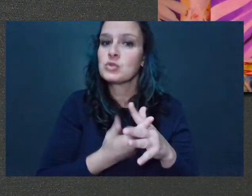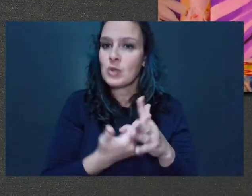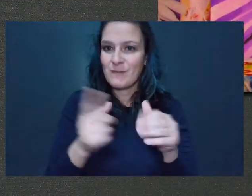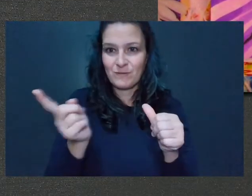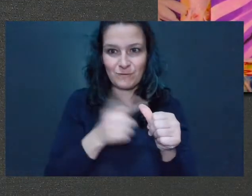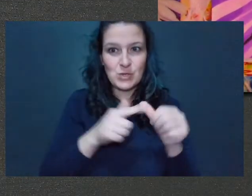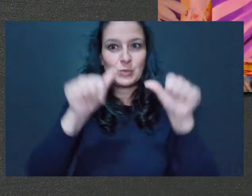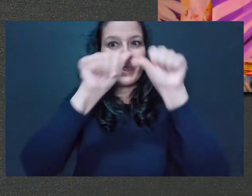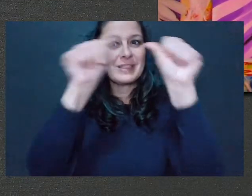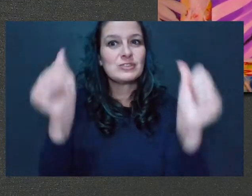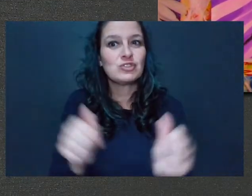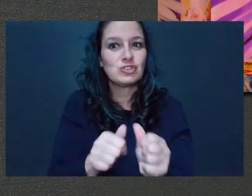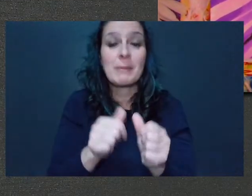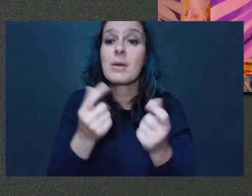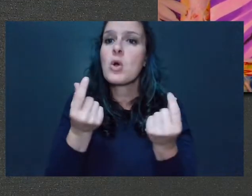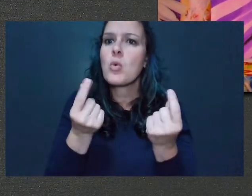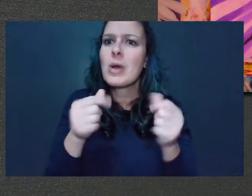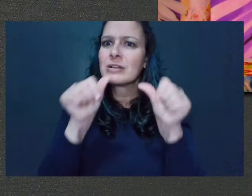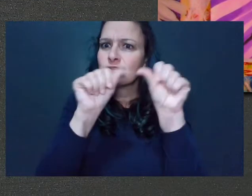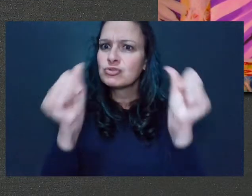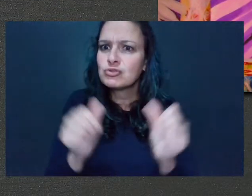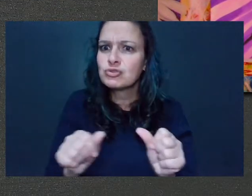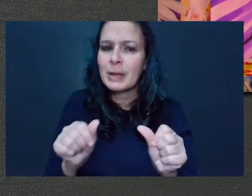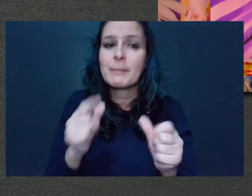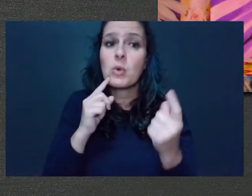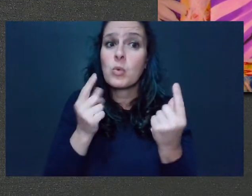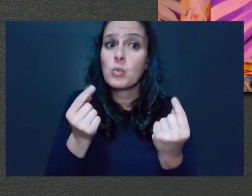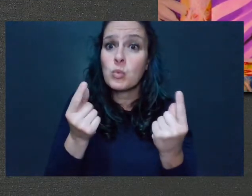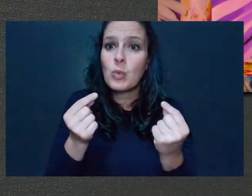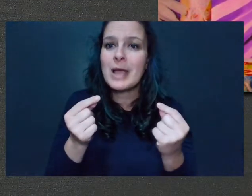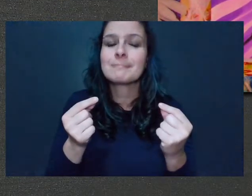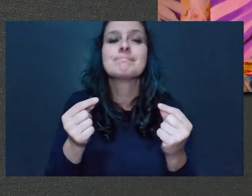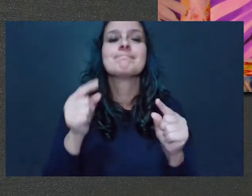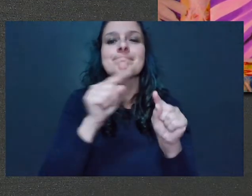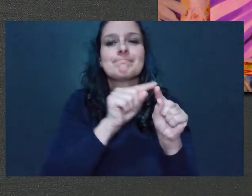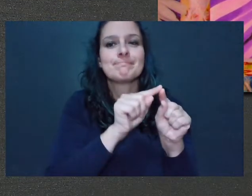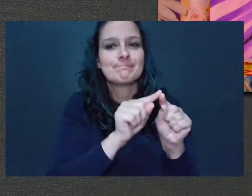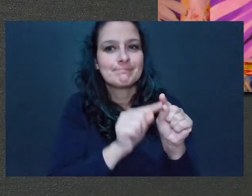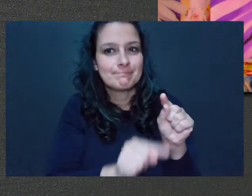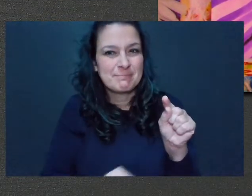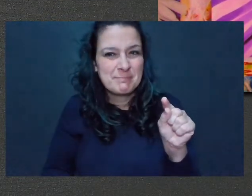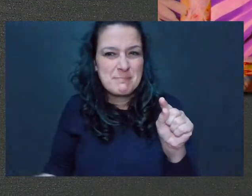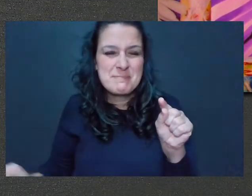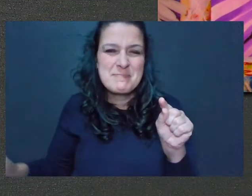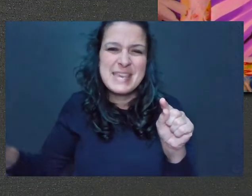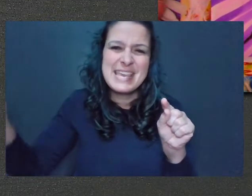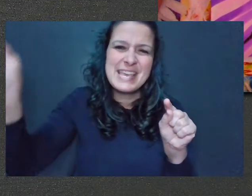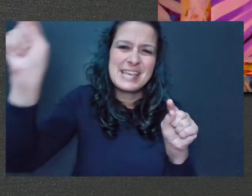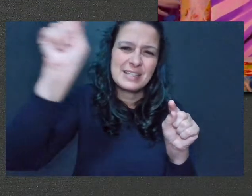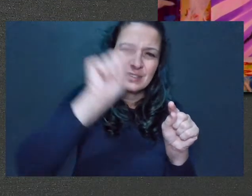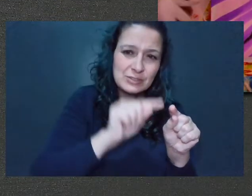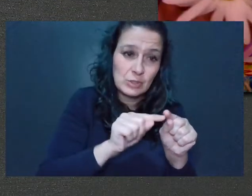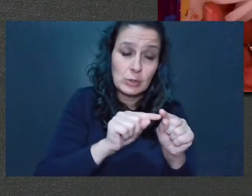that goes right in the center or to the side. Nice and big, a nice big circle,